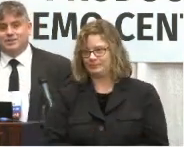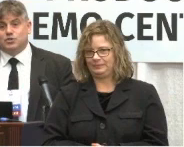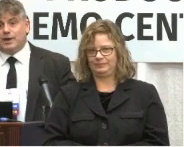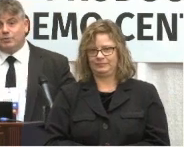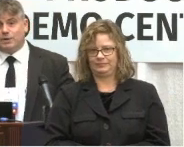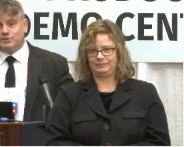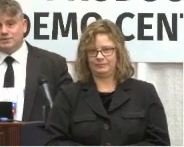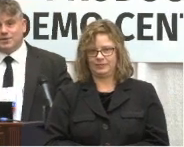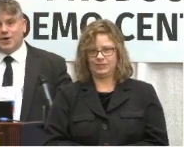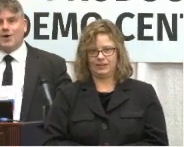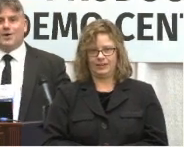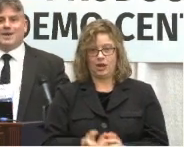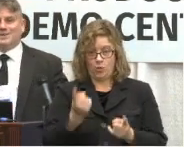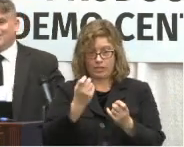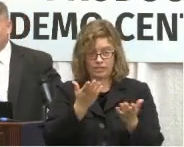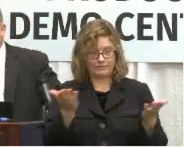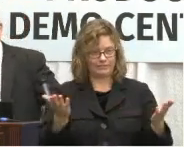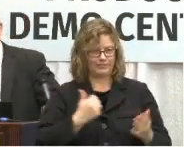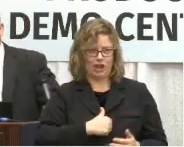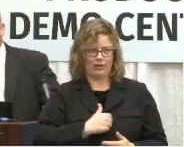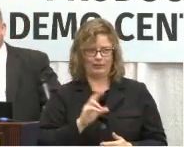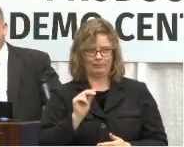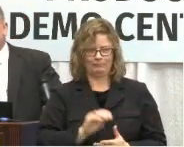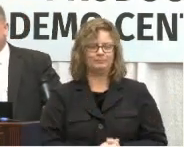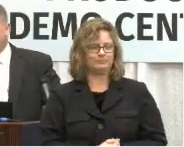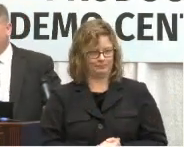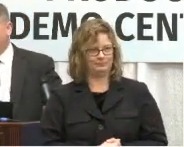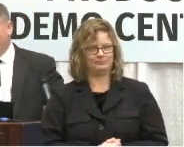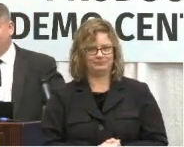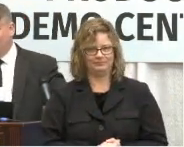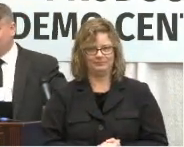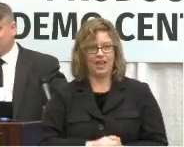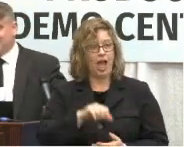Did you have a question? Okay, sorry. Any questions?